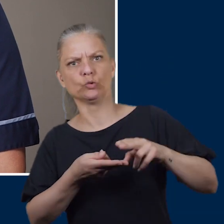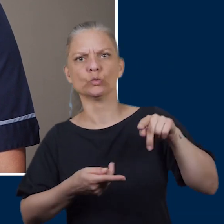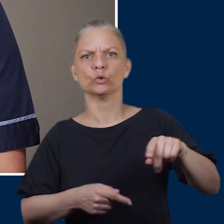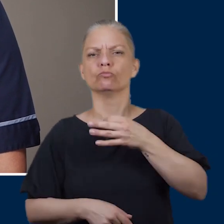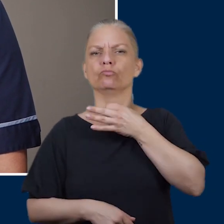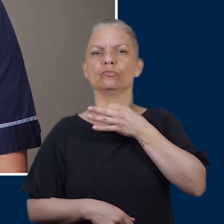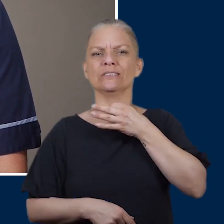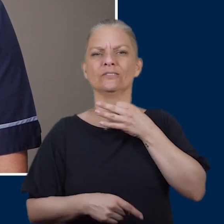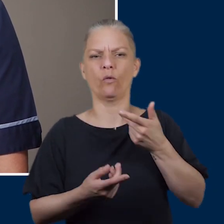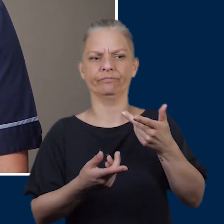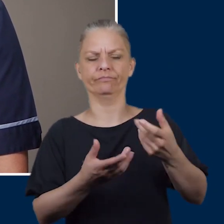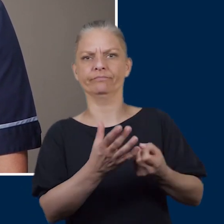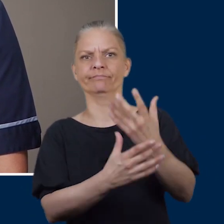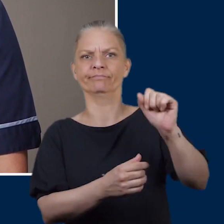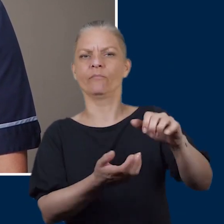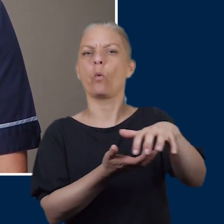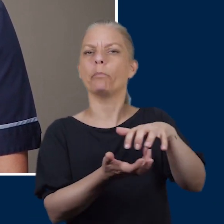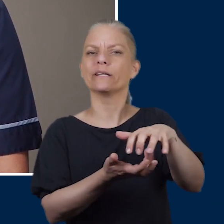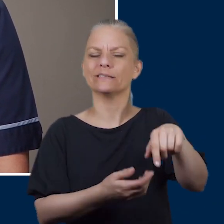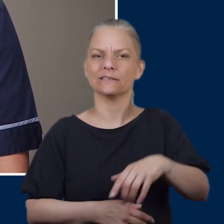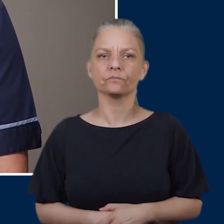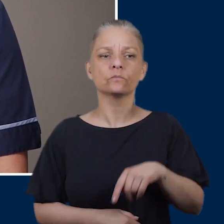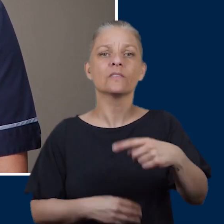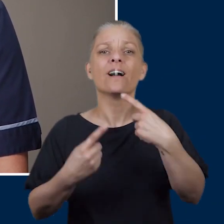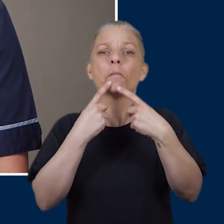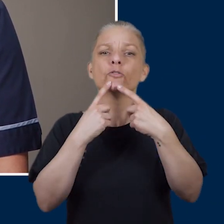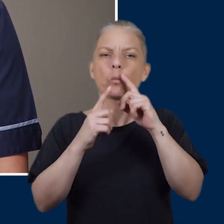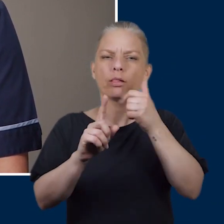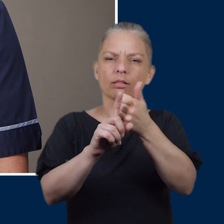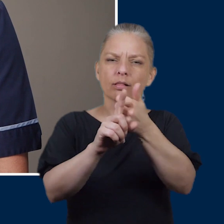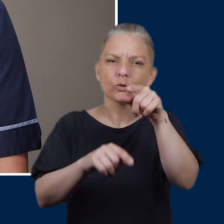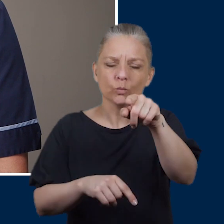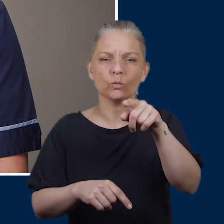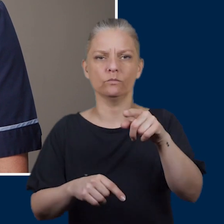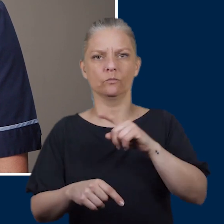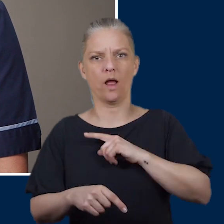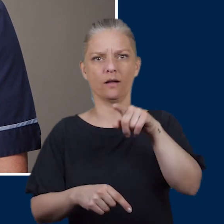This information will assist you because you play the most important role in managing your diabetes.